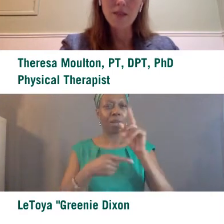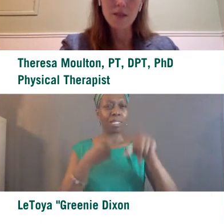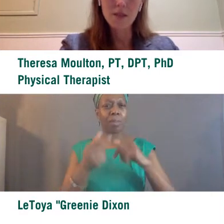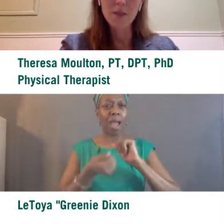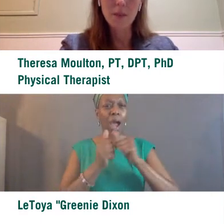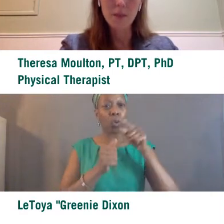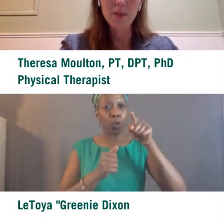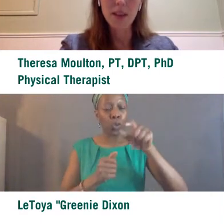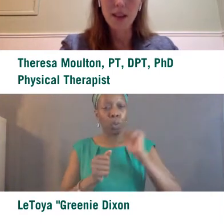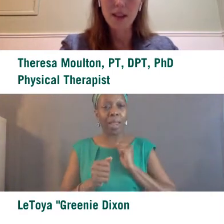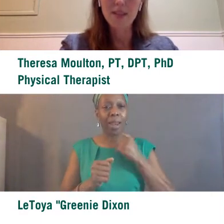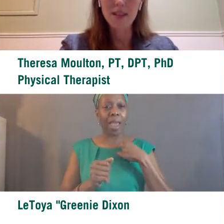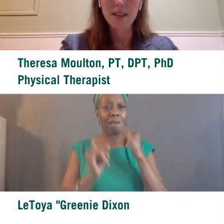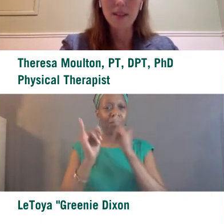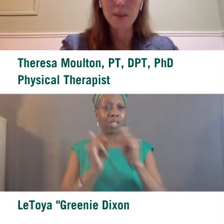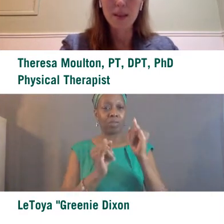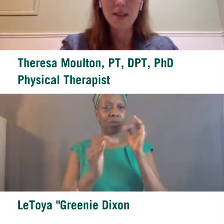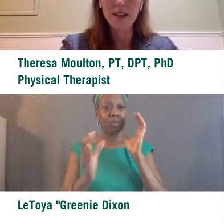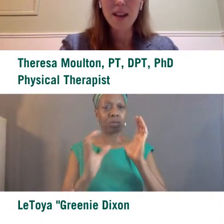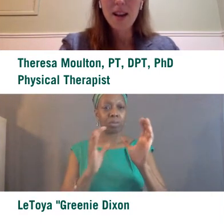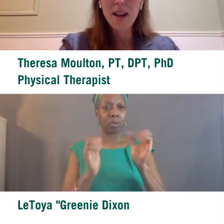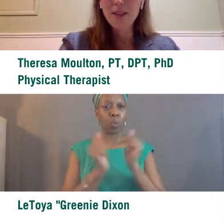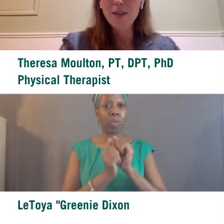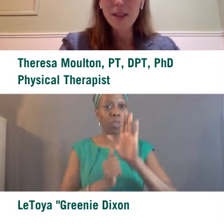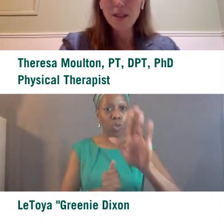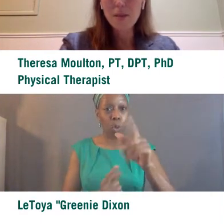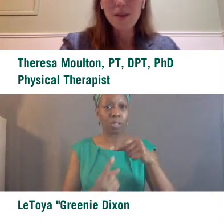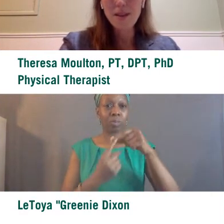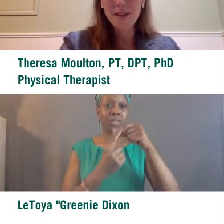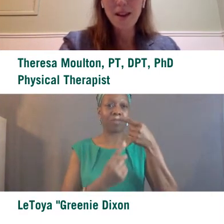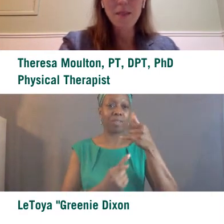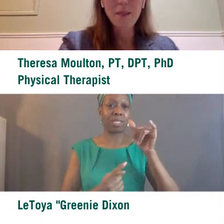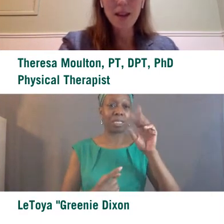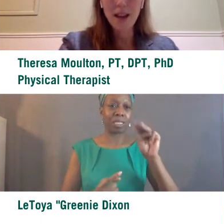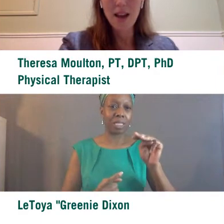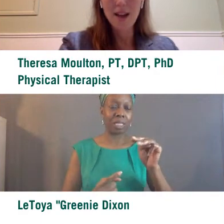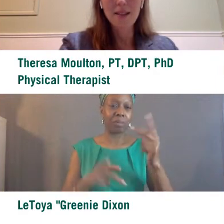in order to be able to access that space. And so that's the one thing that I might add